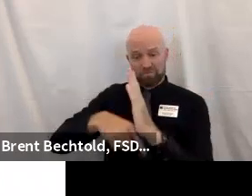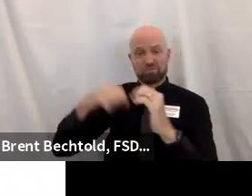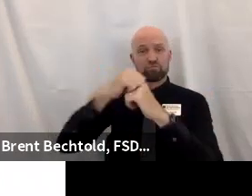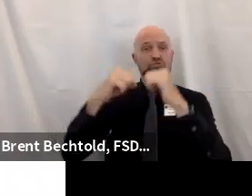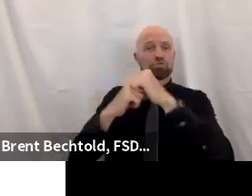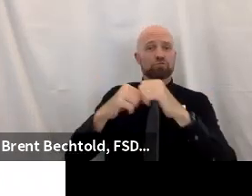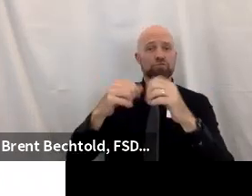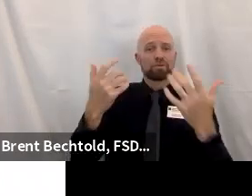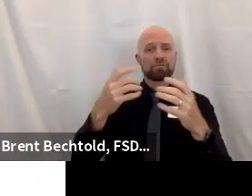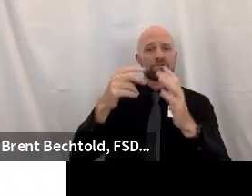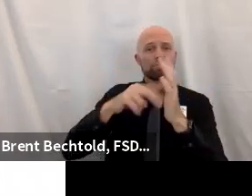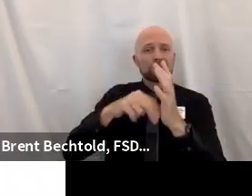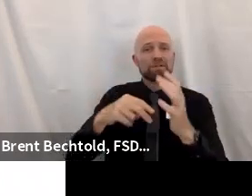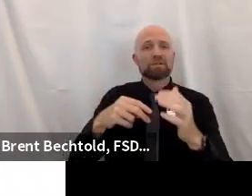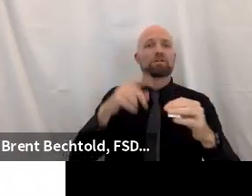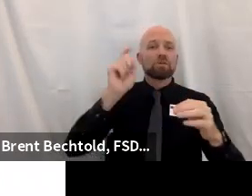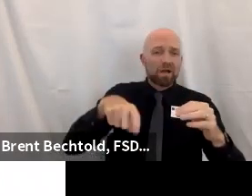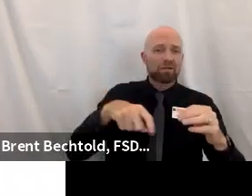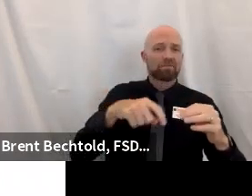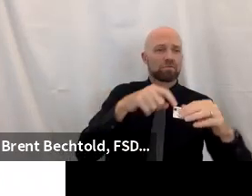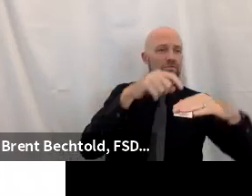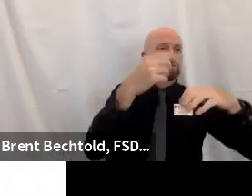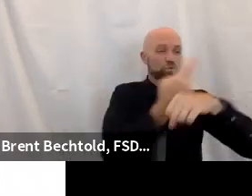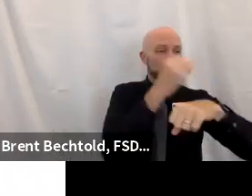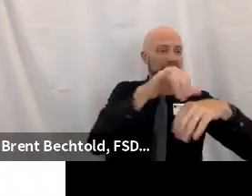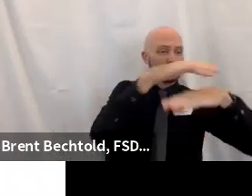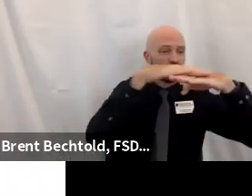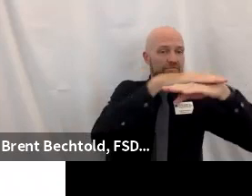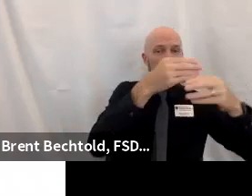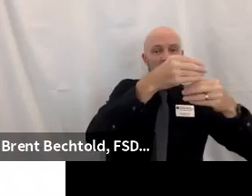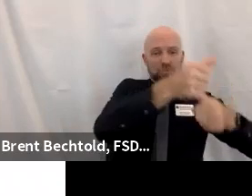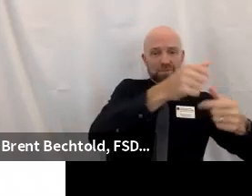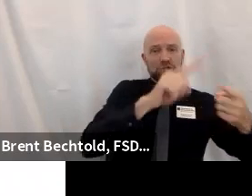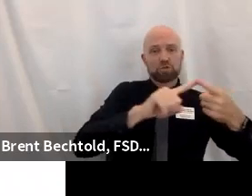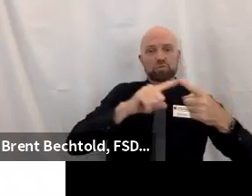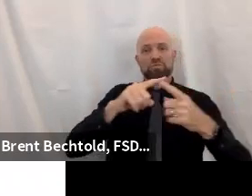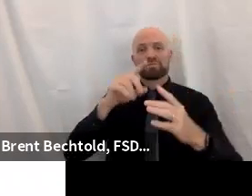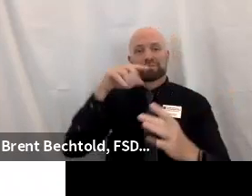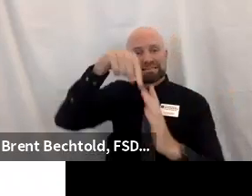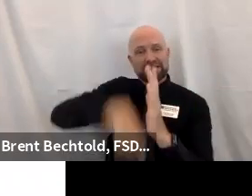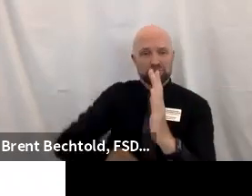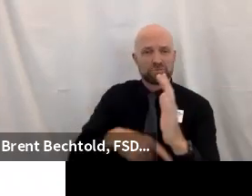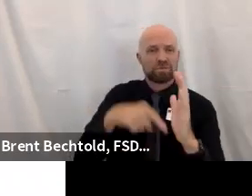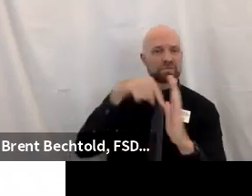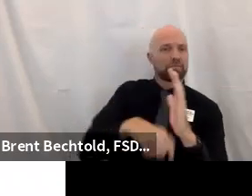This is just a little bit of surface information about him, but if you want more in-depth reading about fluency